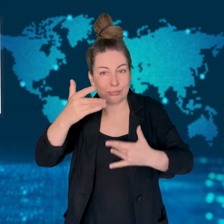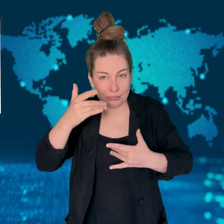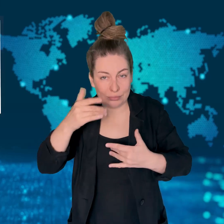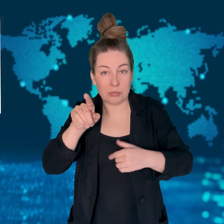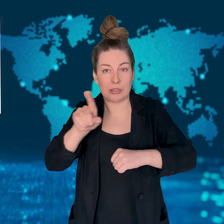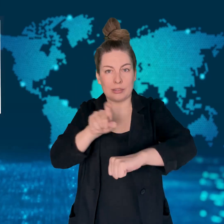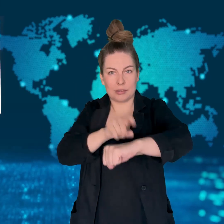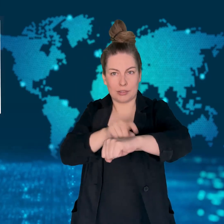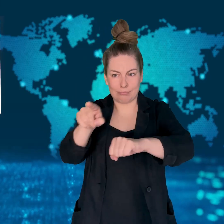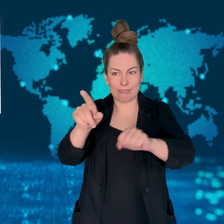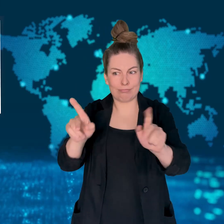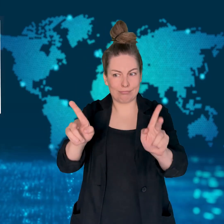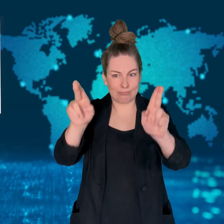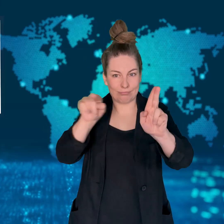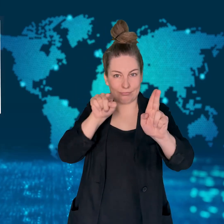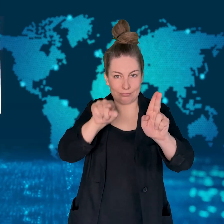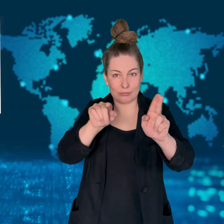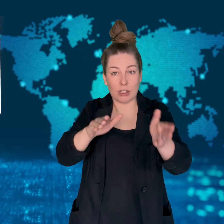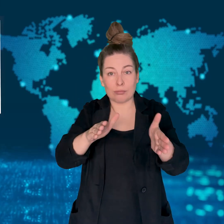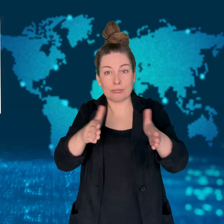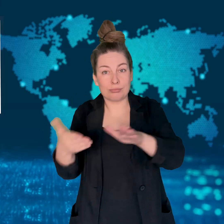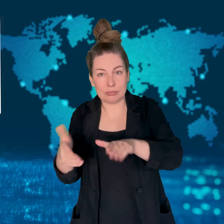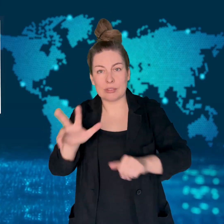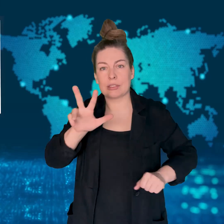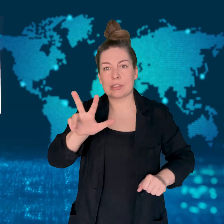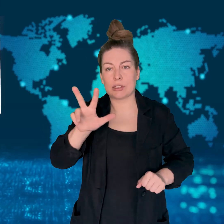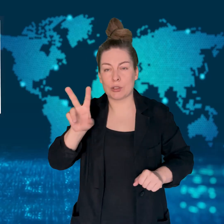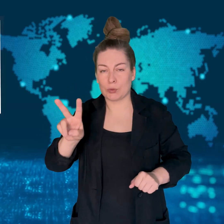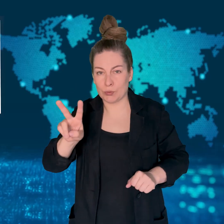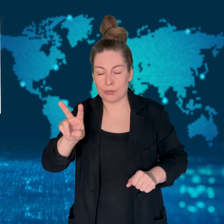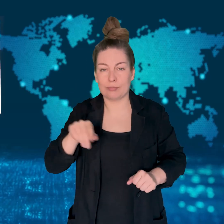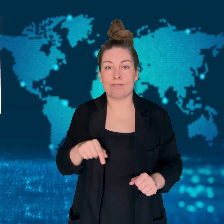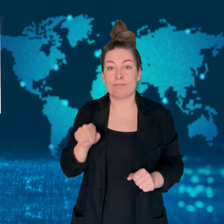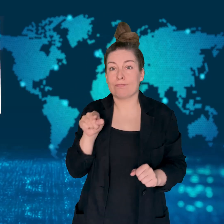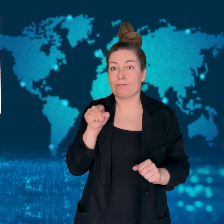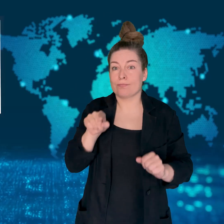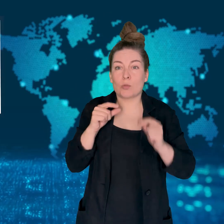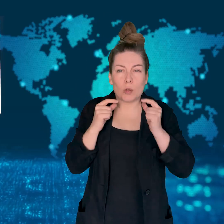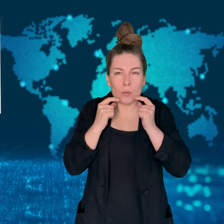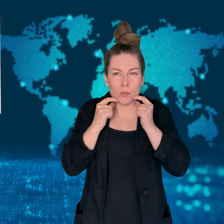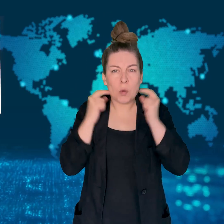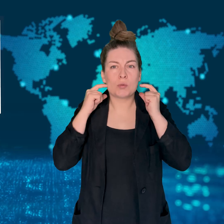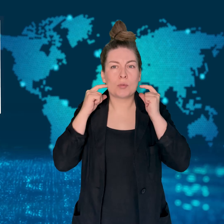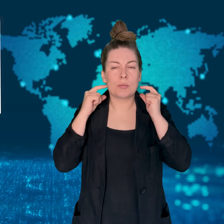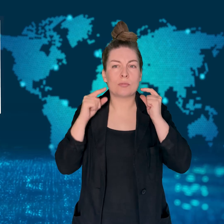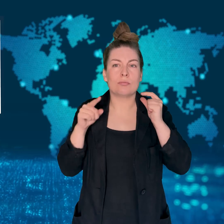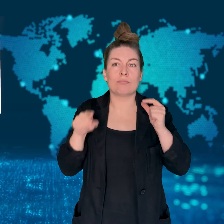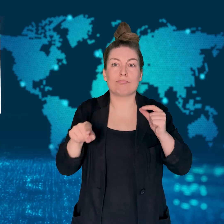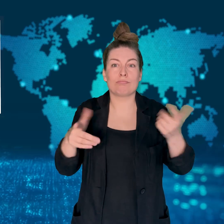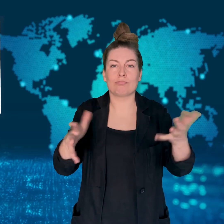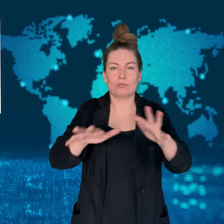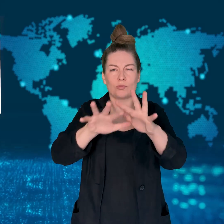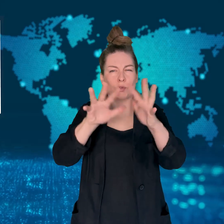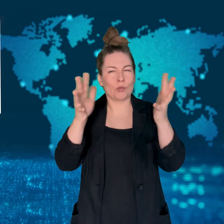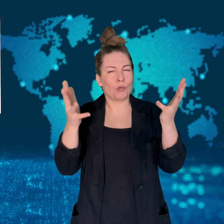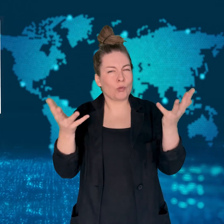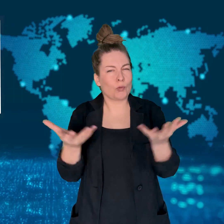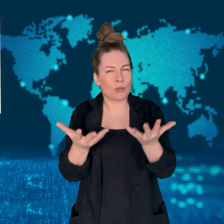around 15,000 cases of the illness have occurred since October.